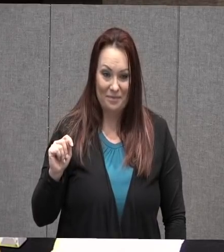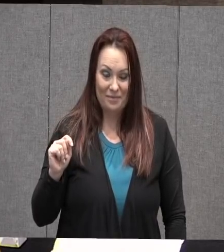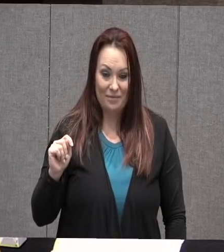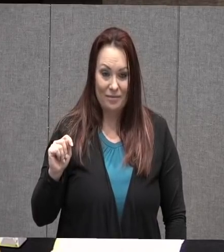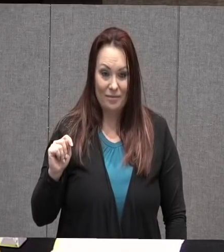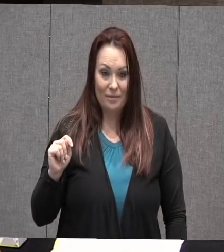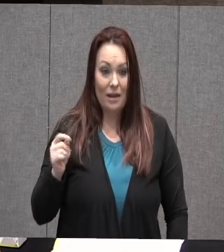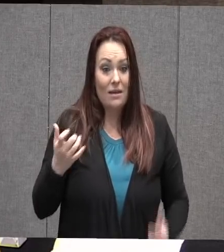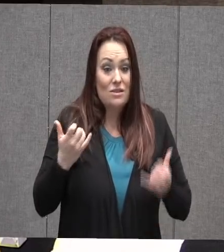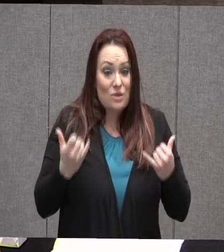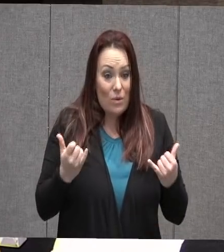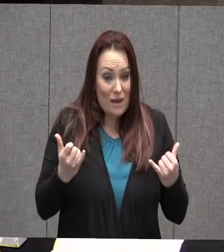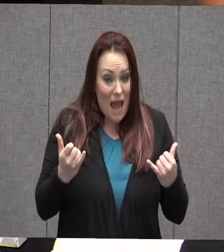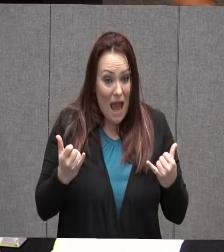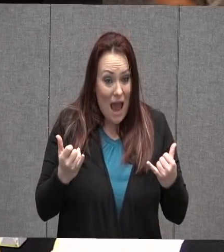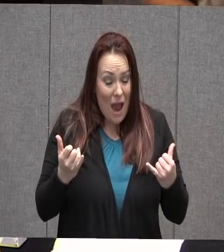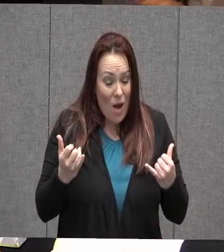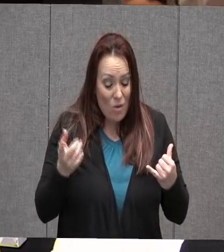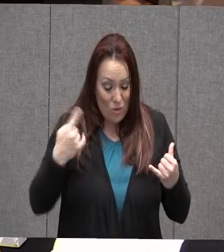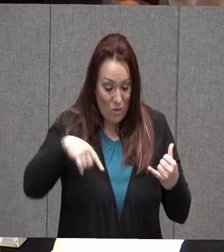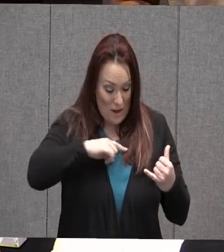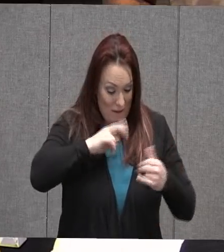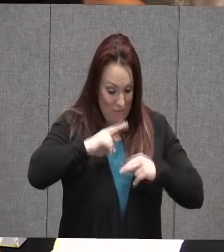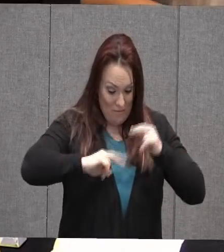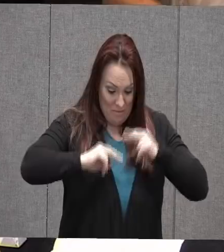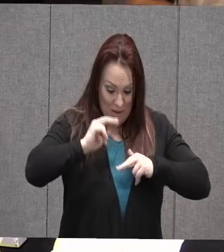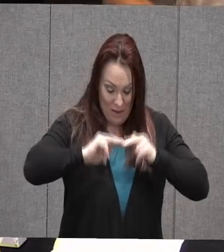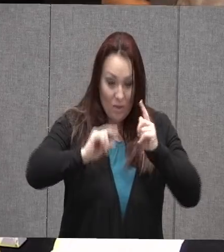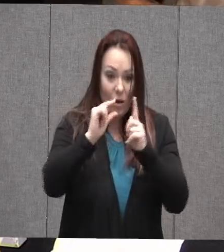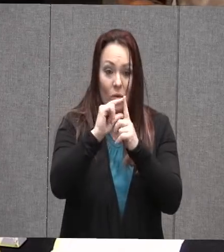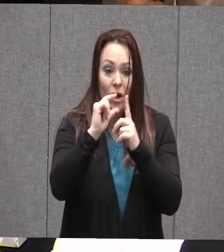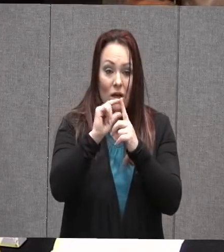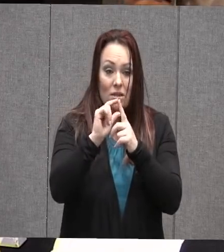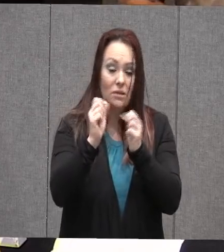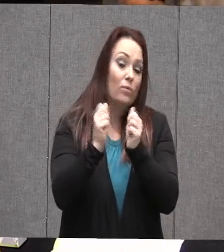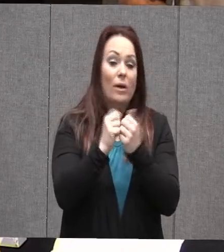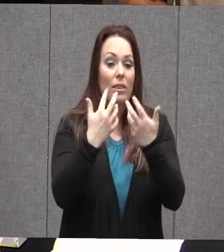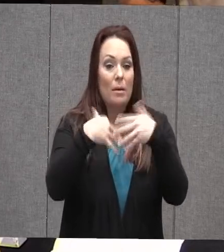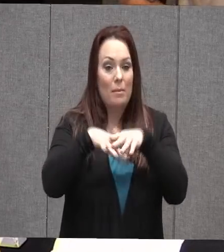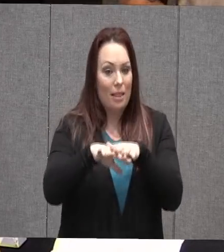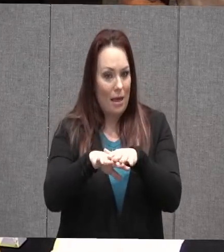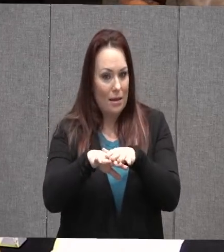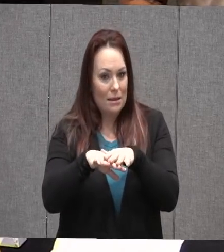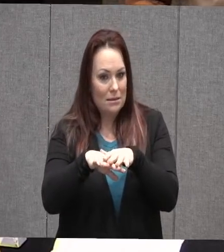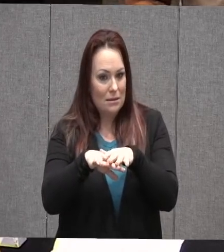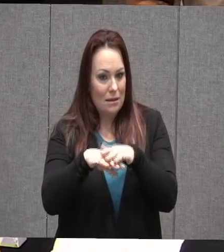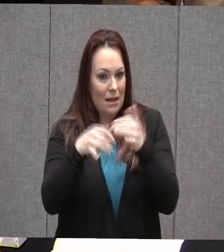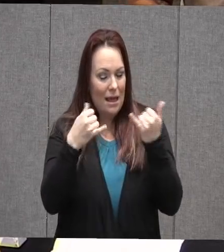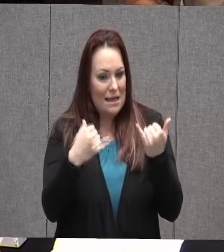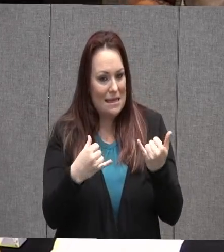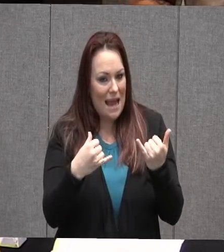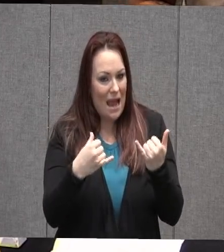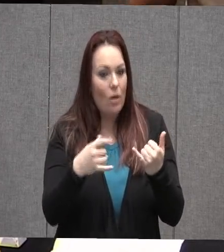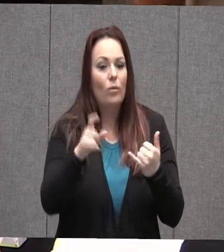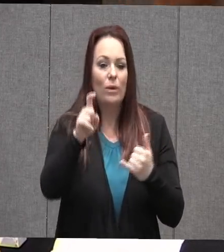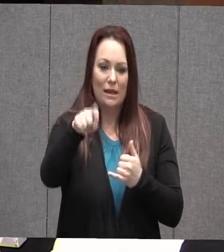So now that we've built some words with blends in them, I thought we should read some words with blends.